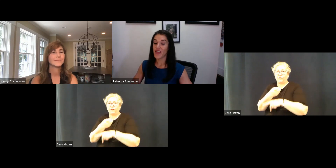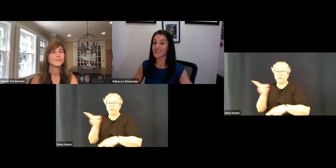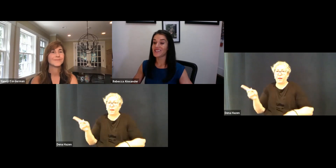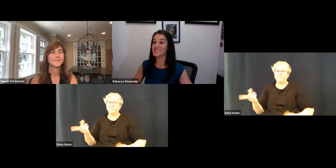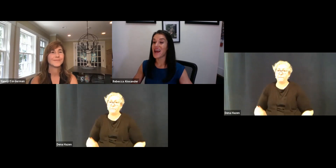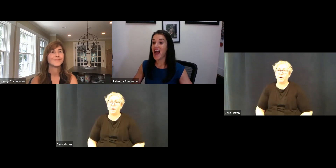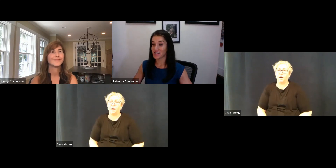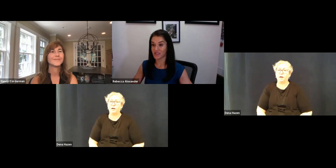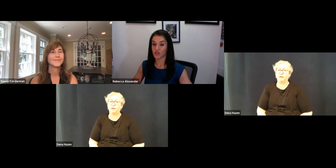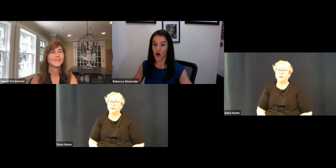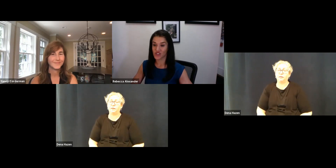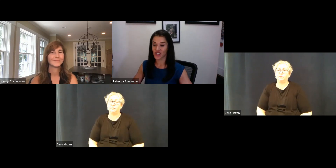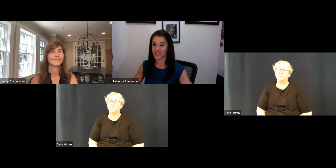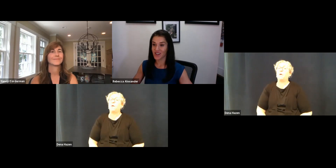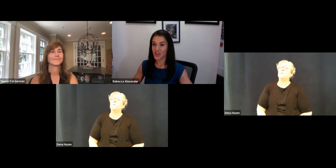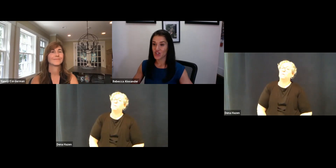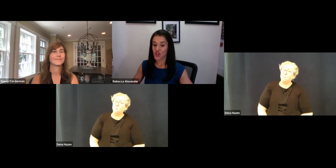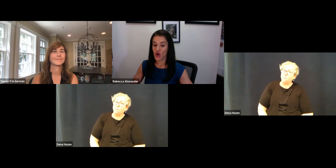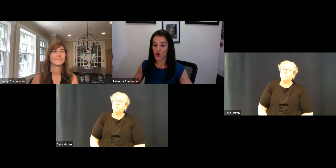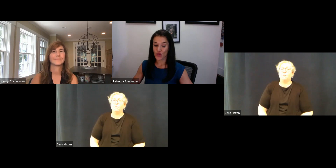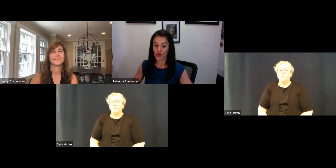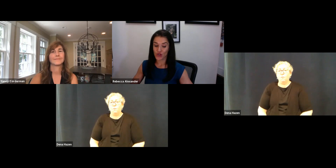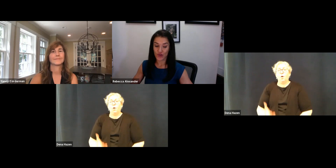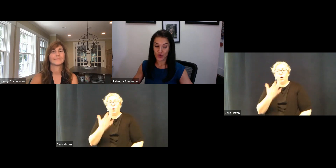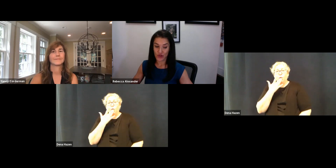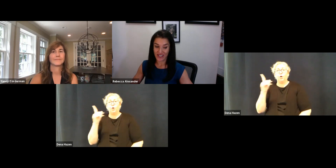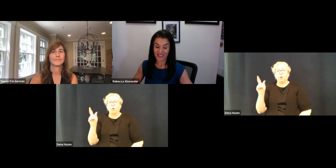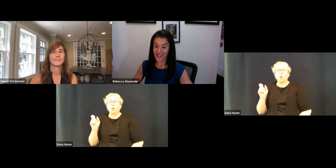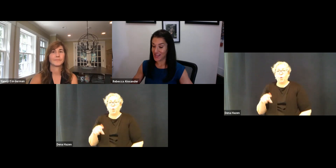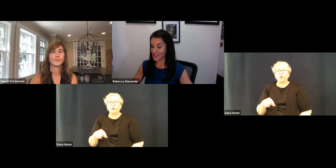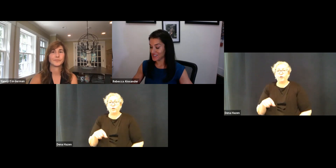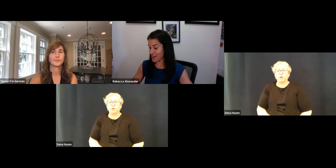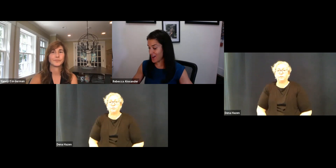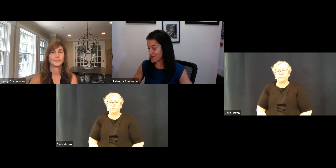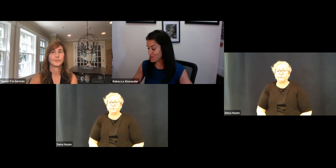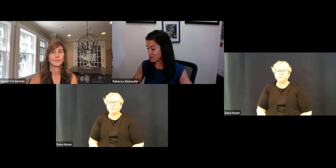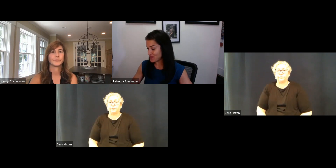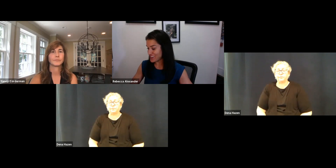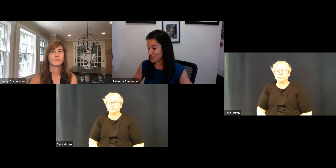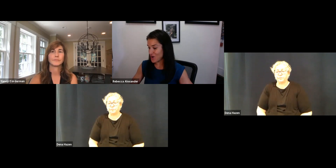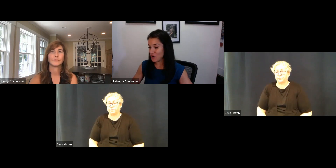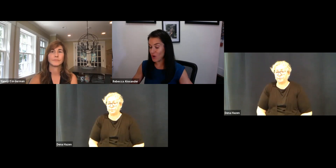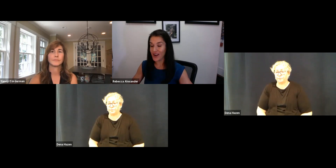That is an excellent question. So there is a few things, and I write